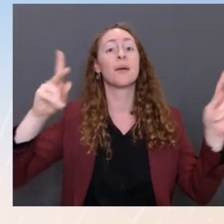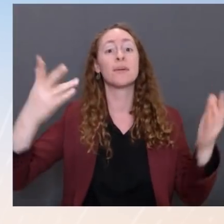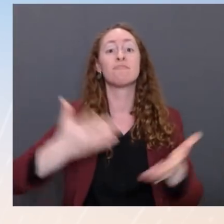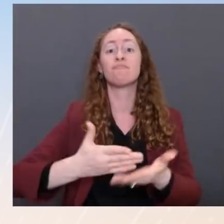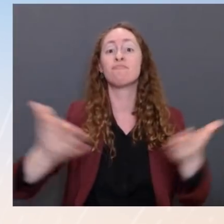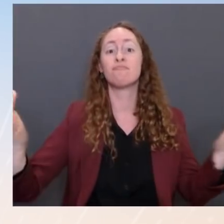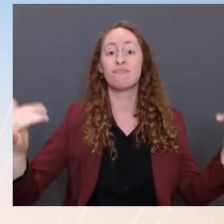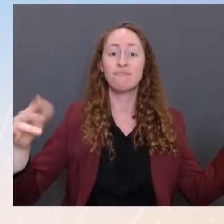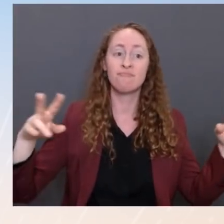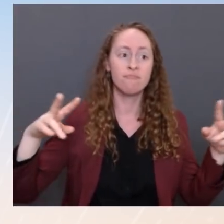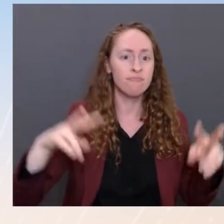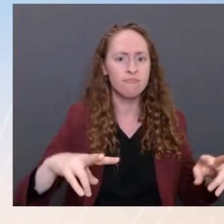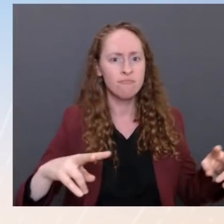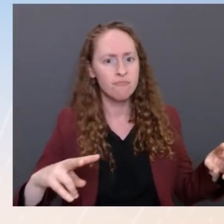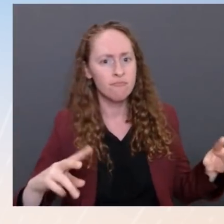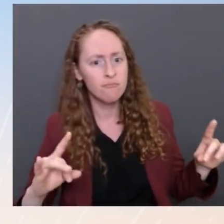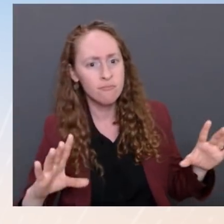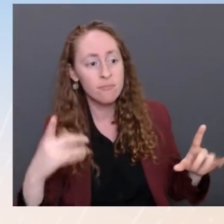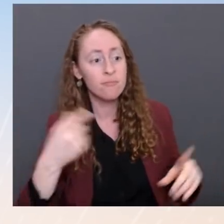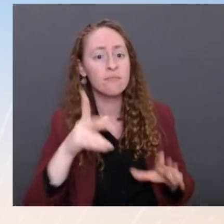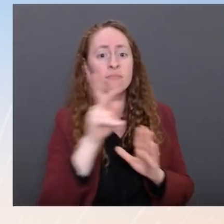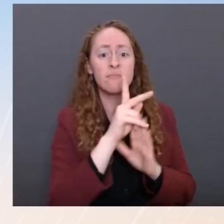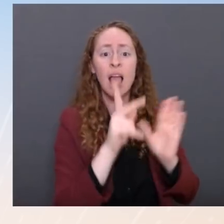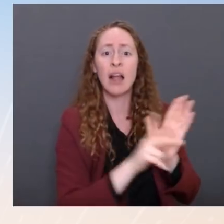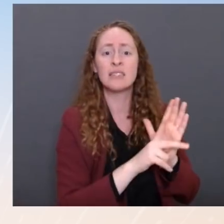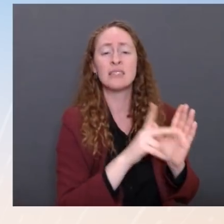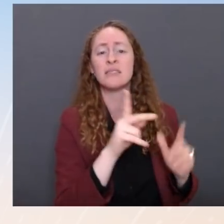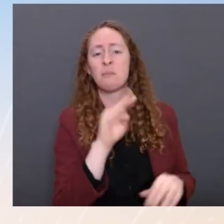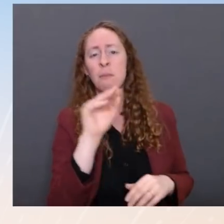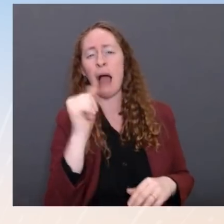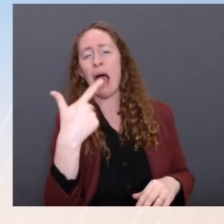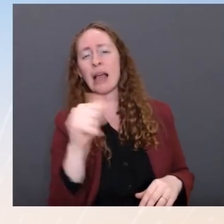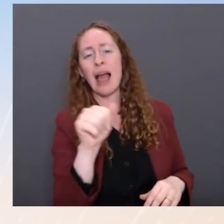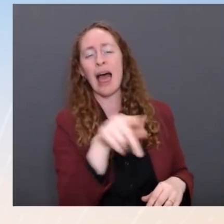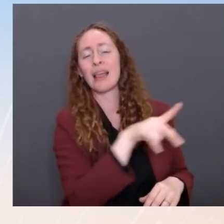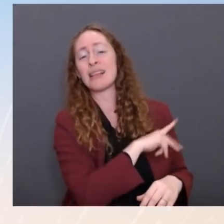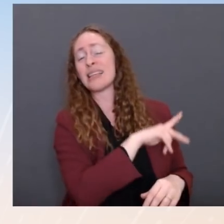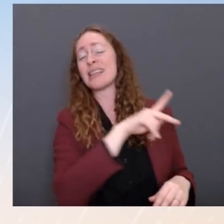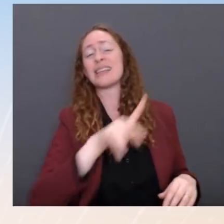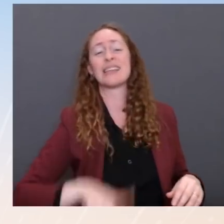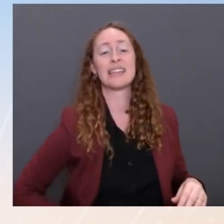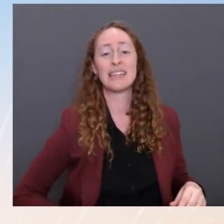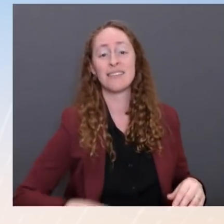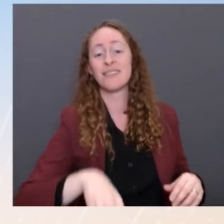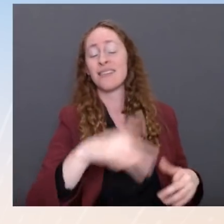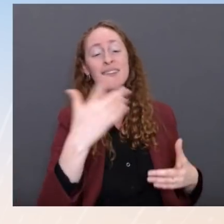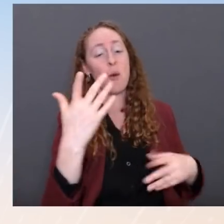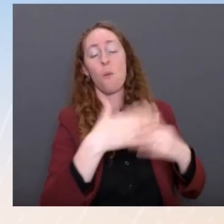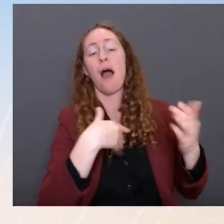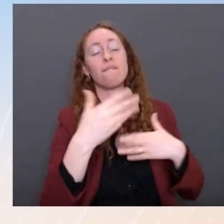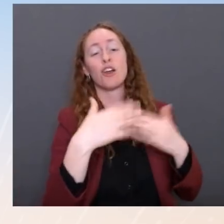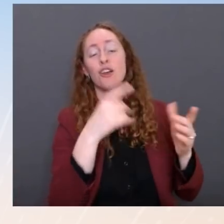the MAGA King -- all the different terminology where the President is using out there -- does not align with where the vast majority of the public is,